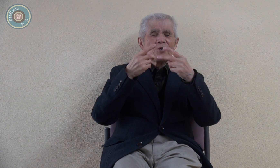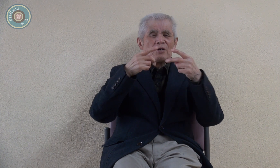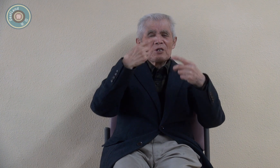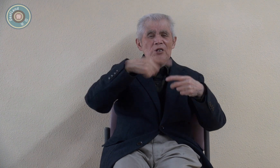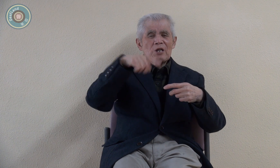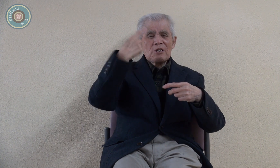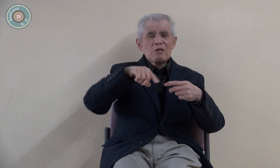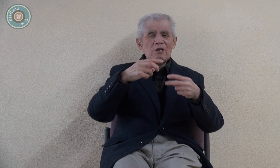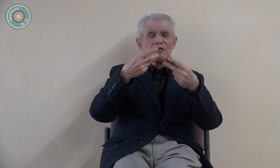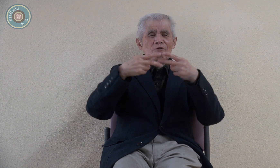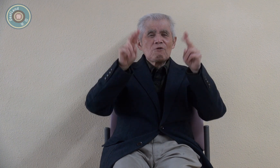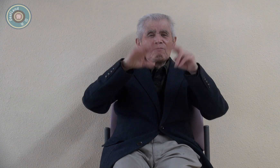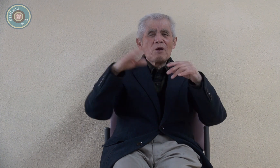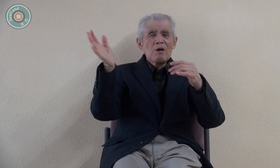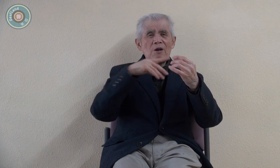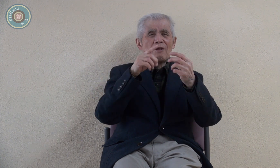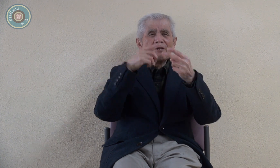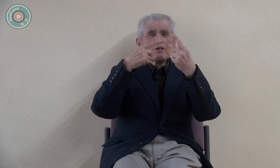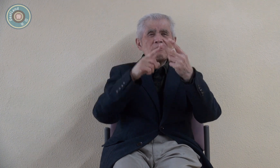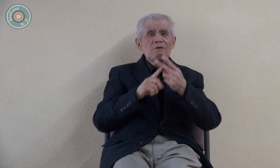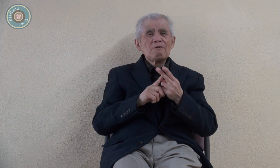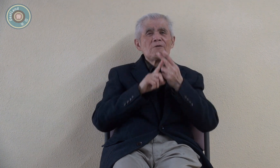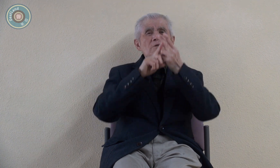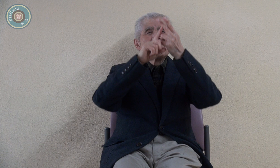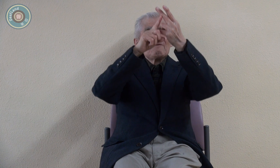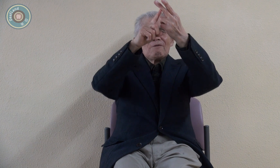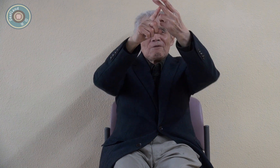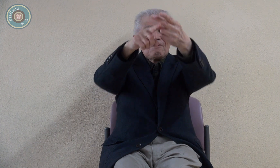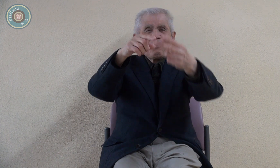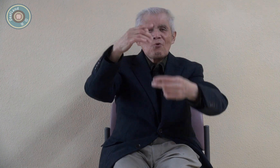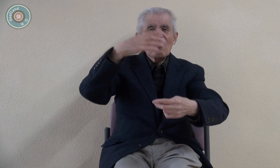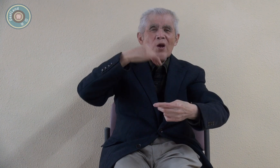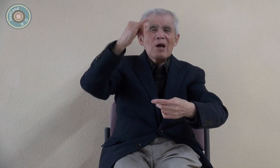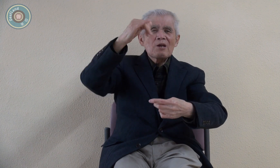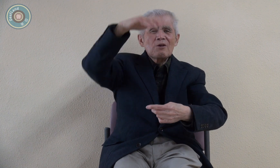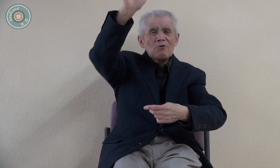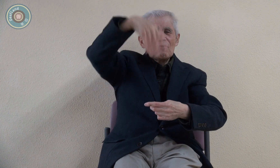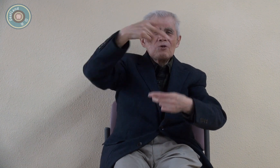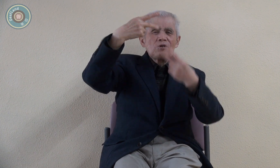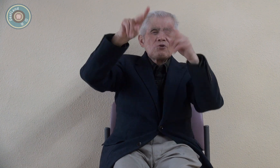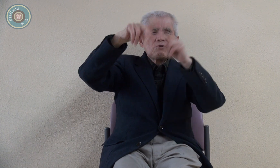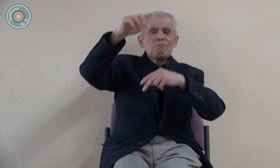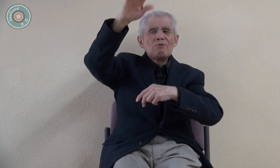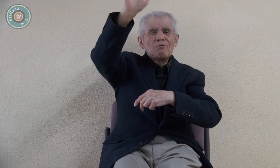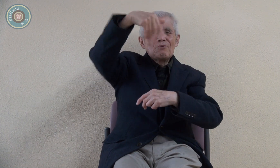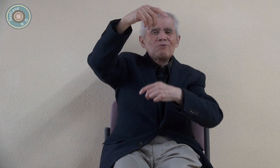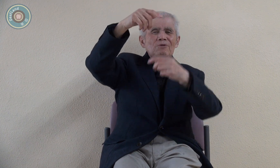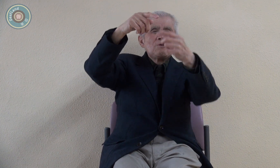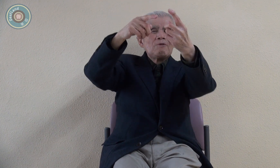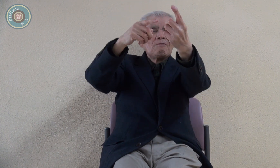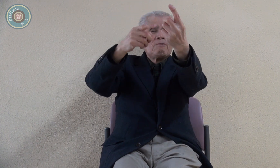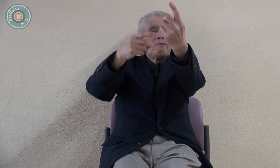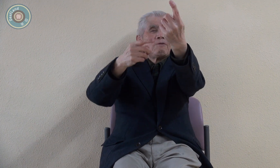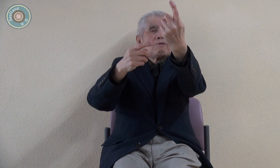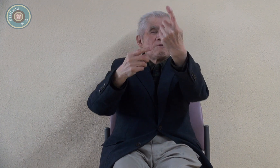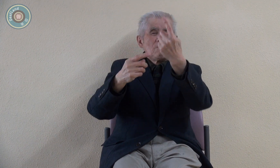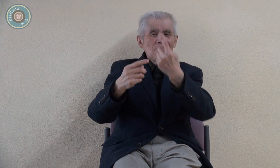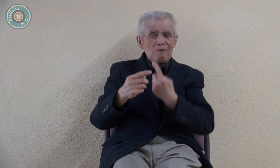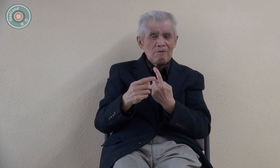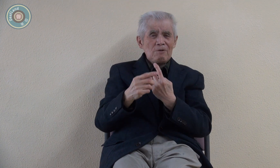My teacher wrote a letter to my mother to come and get me My mother came to Yoshida-cho to pick me up